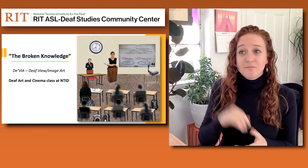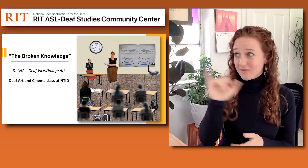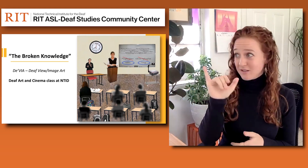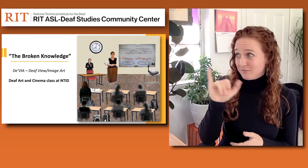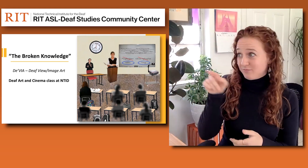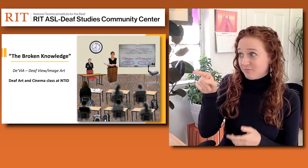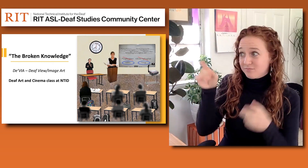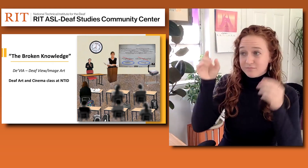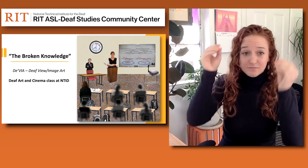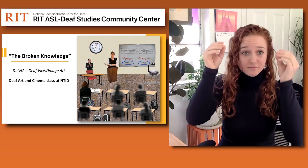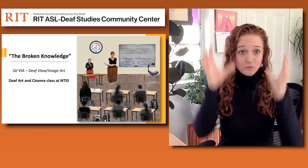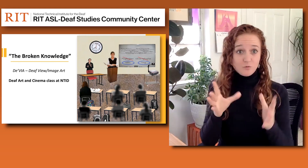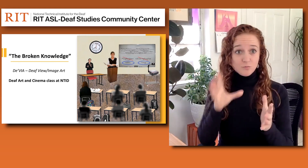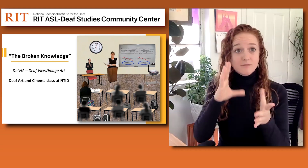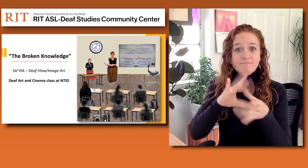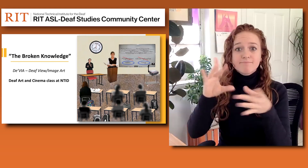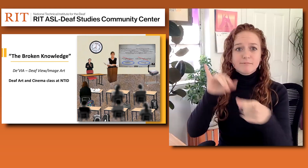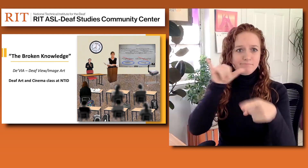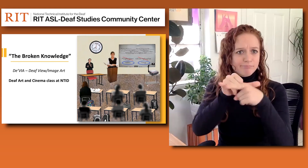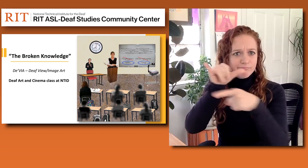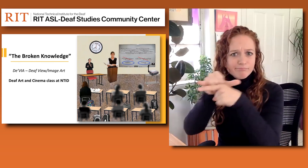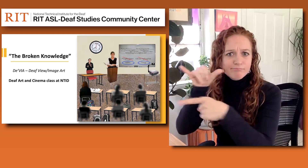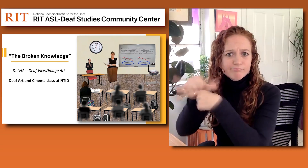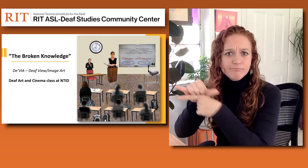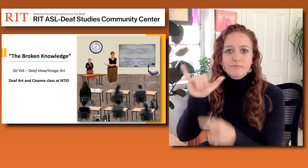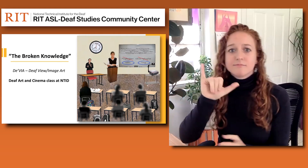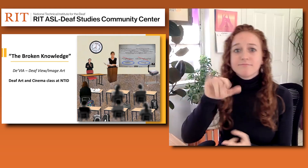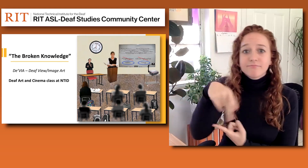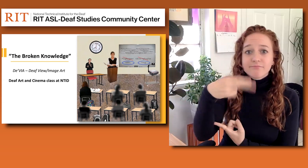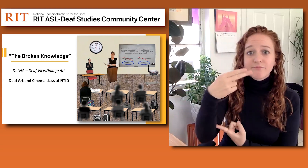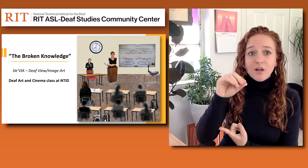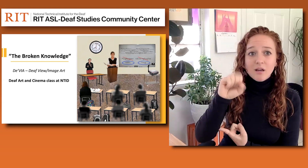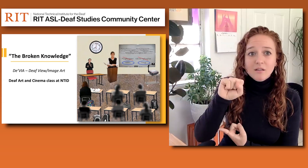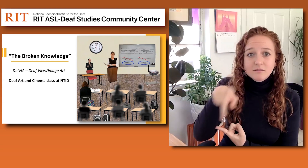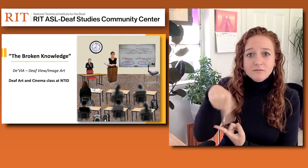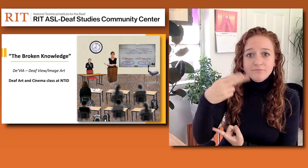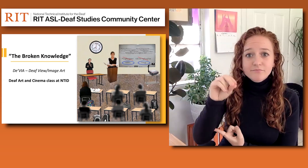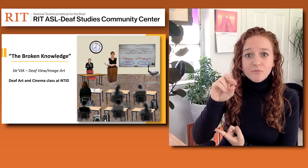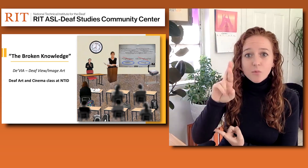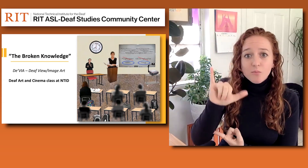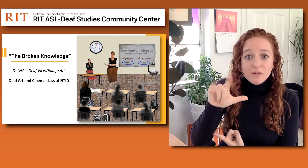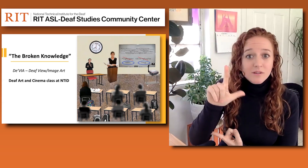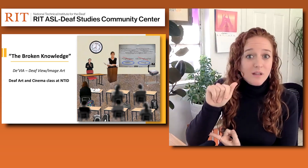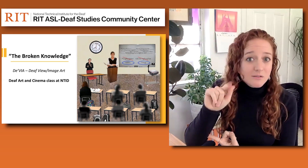and that's where I'm trying to figure out what I'm getting. The professor would be using jargon or...